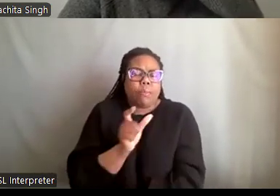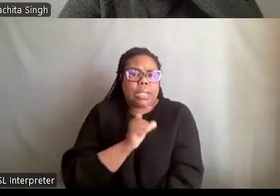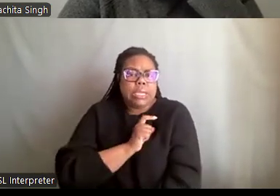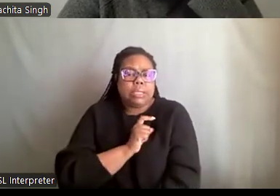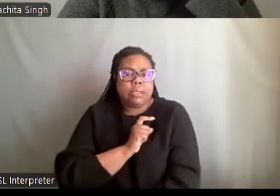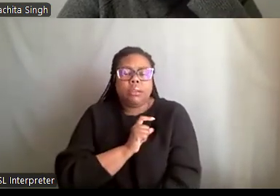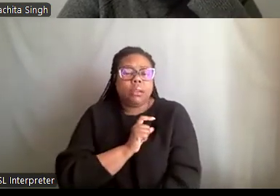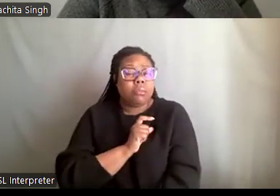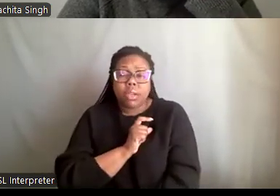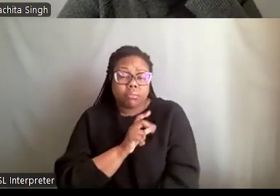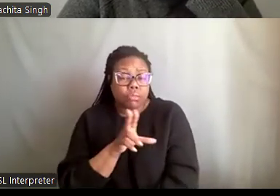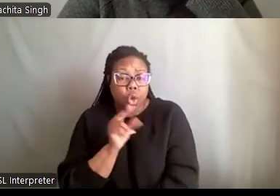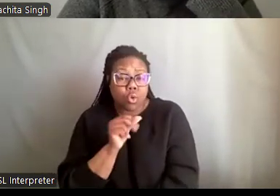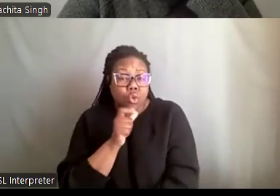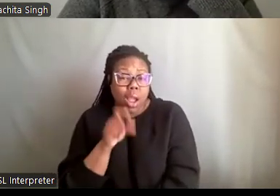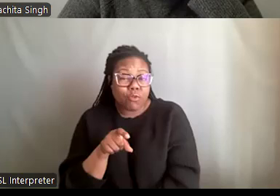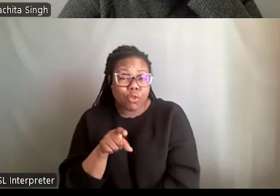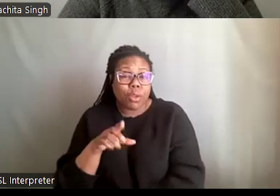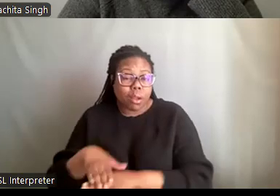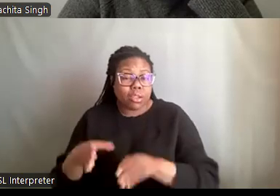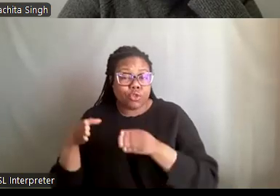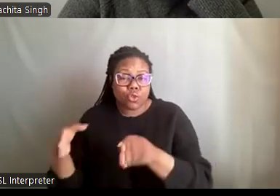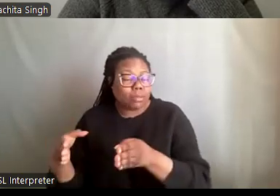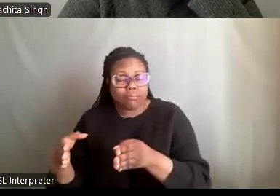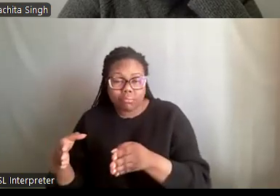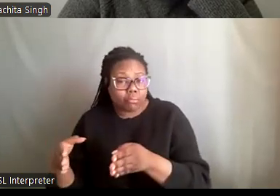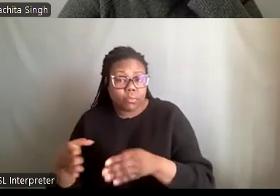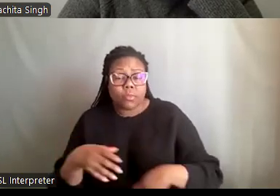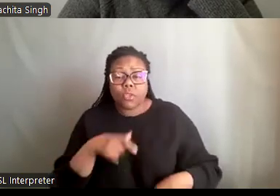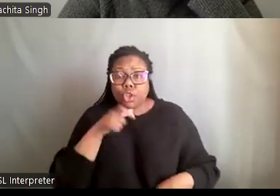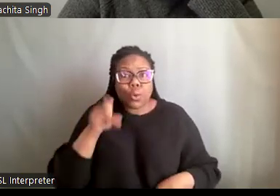arrested. But you do not have to get out in the streets. You